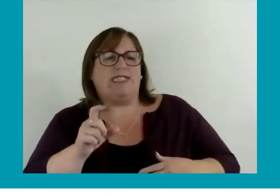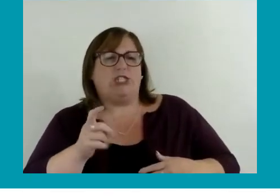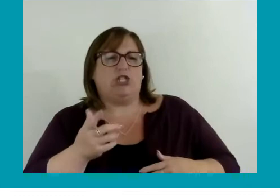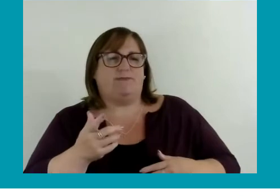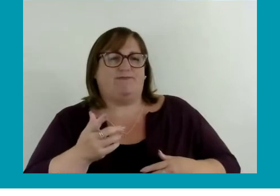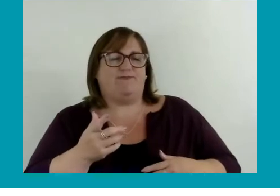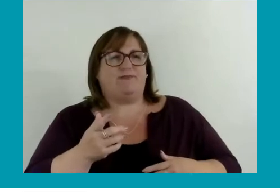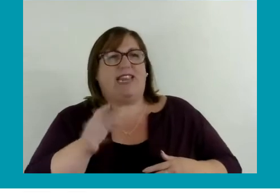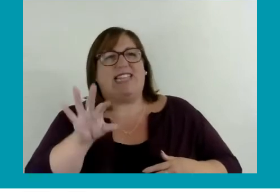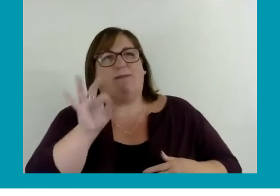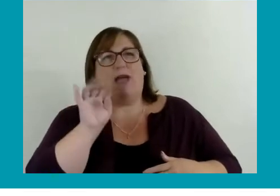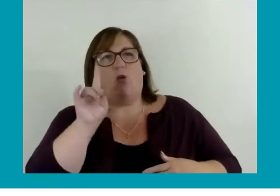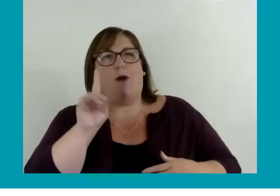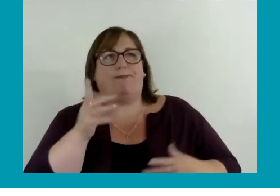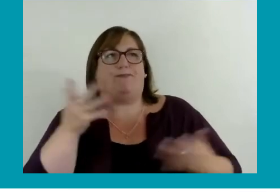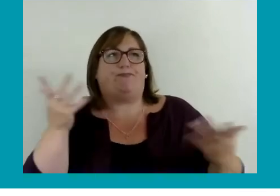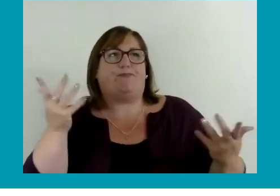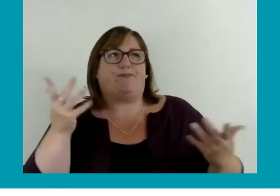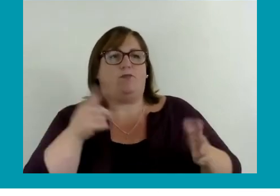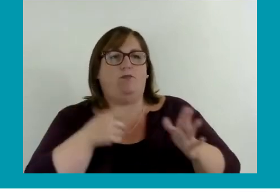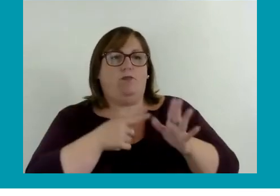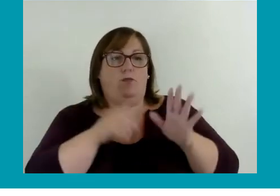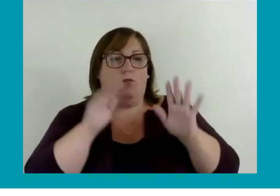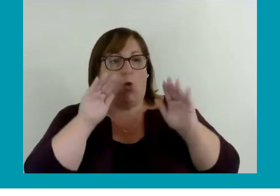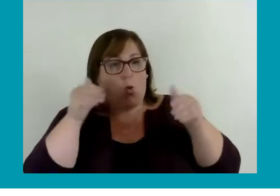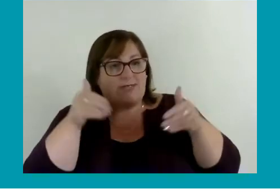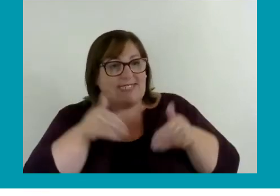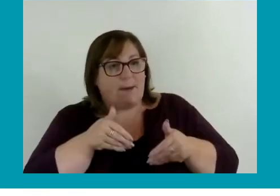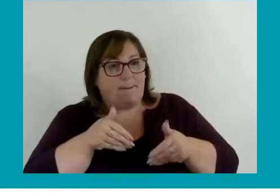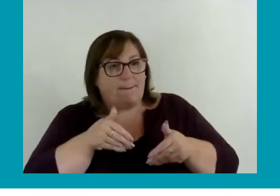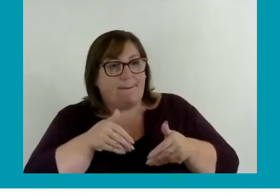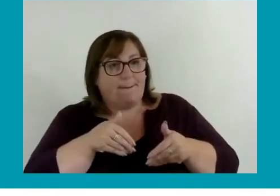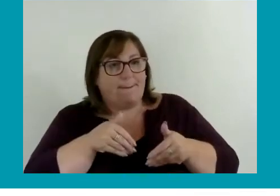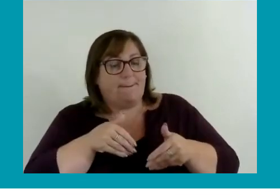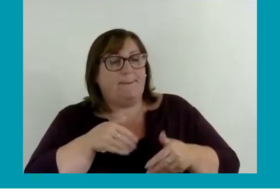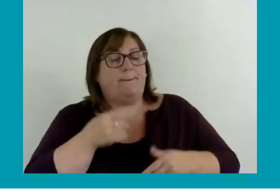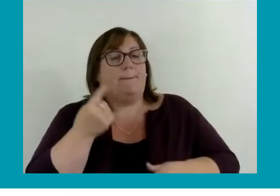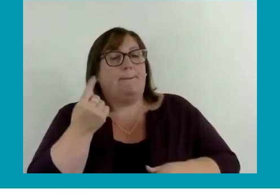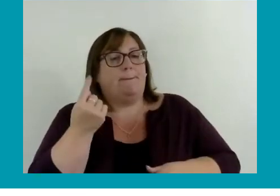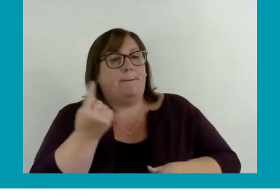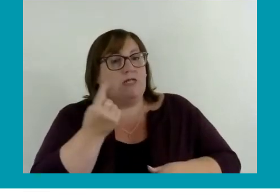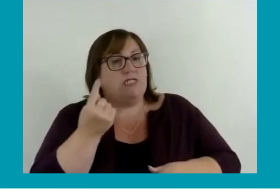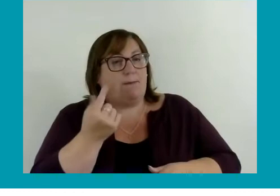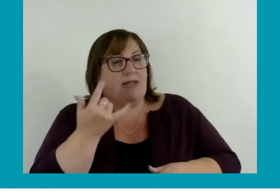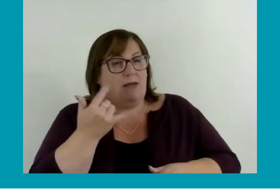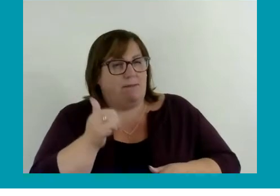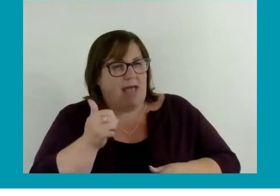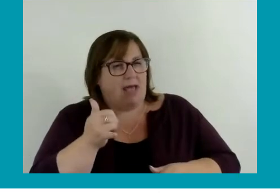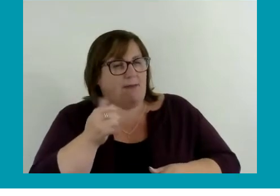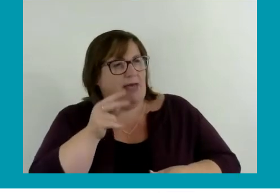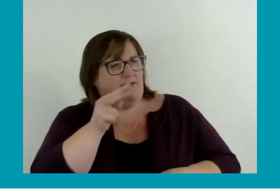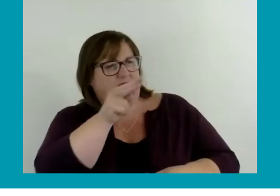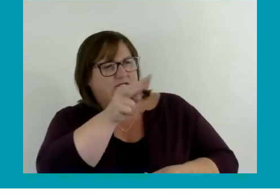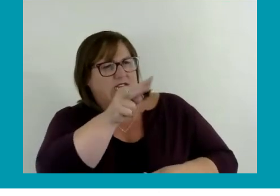condition you might have somebody might have seen it on the television and they associate